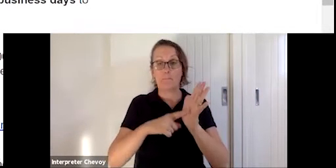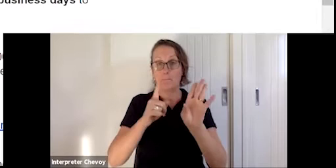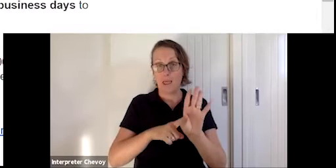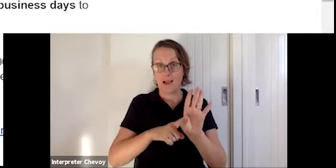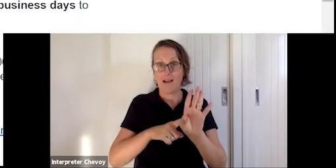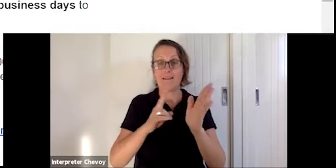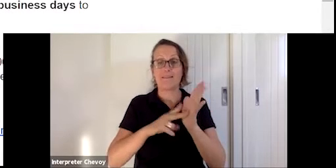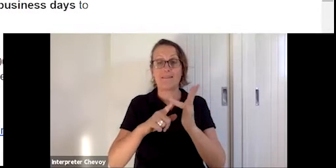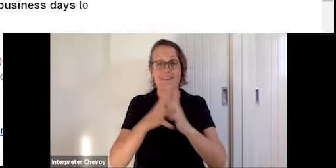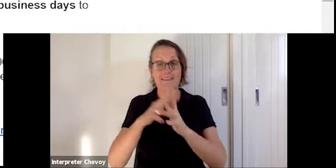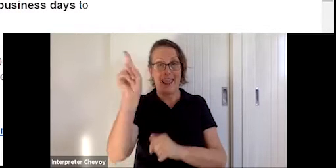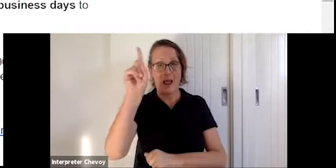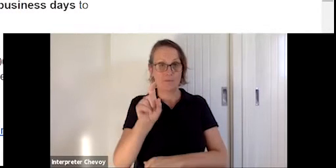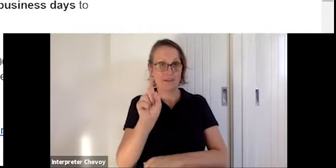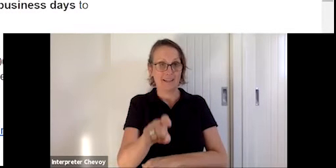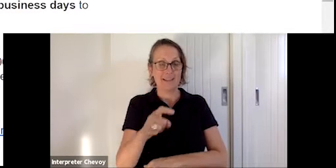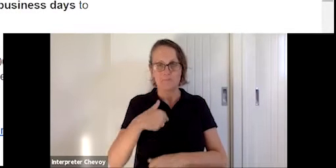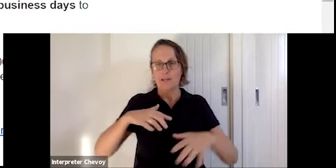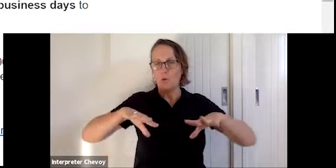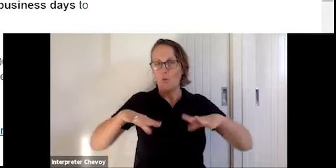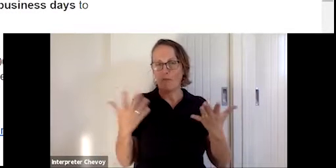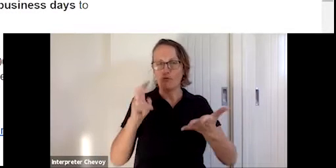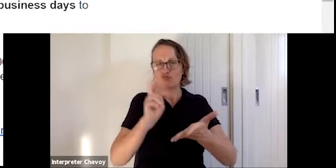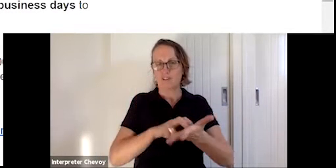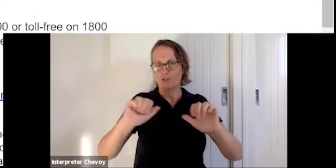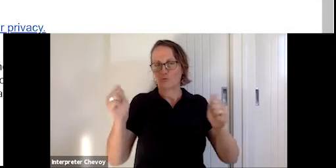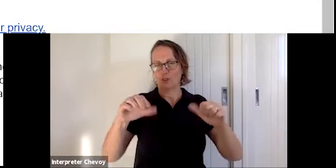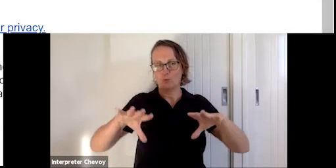page. Because I'm already registered, my log in details are there. But if this is your first time,